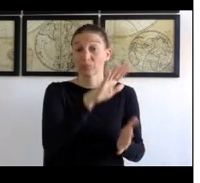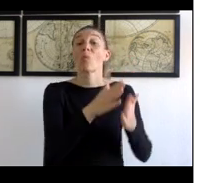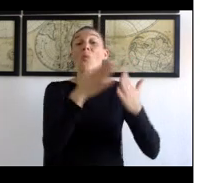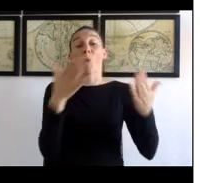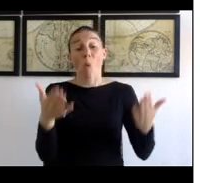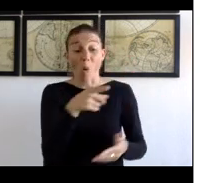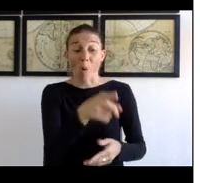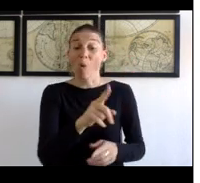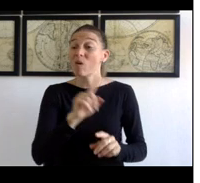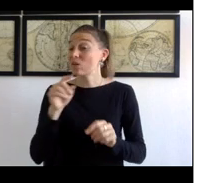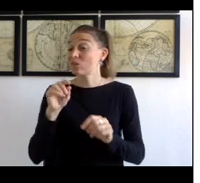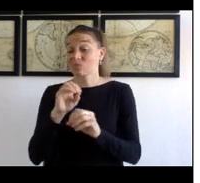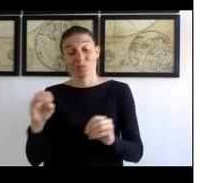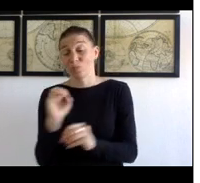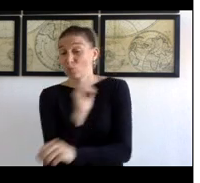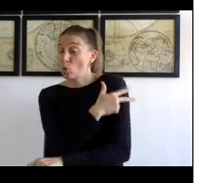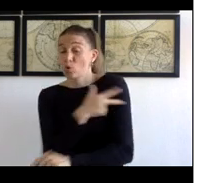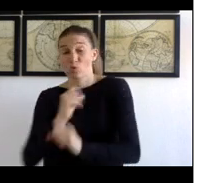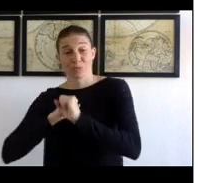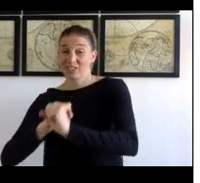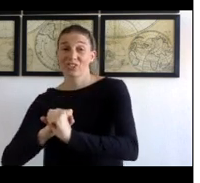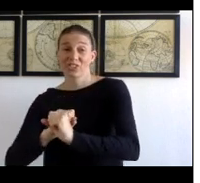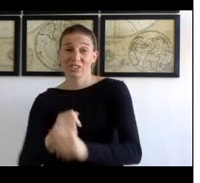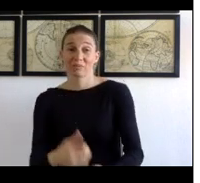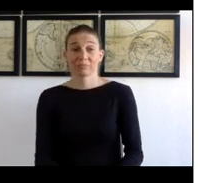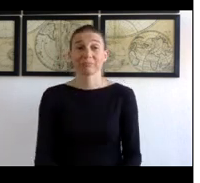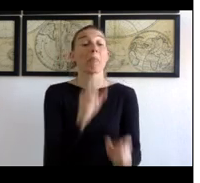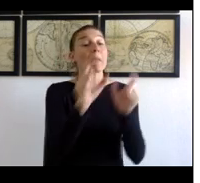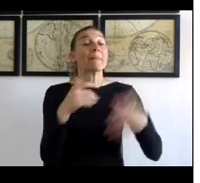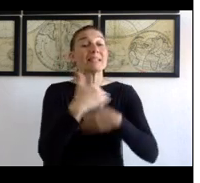Persons with Disabilities with lower levels of education.